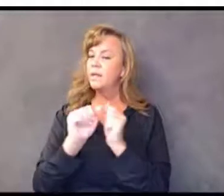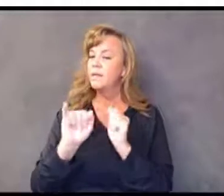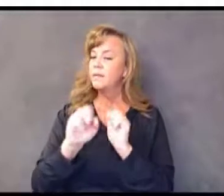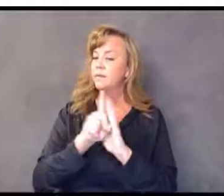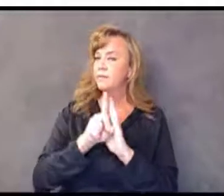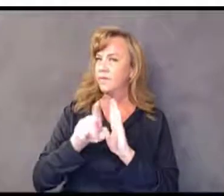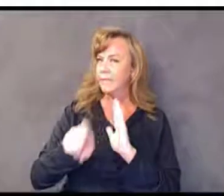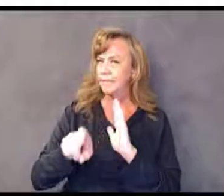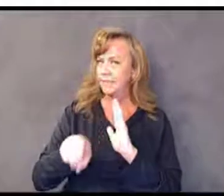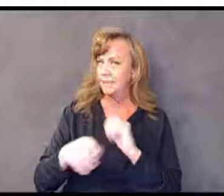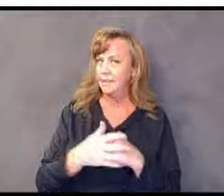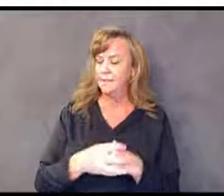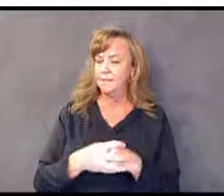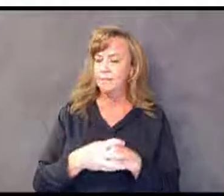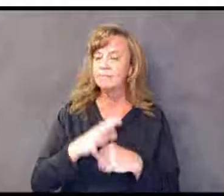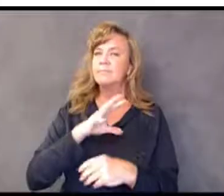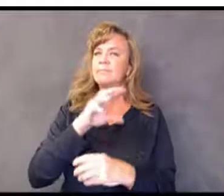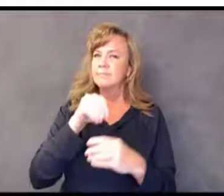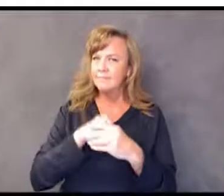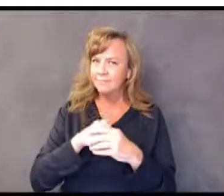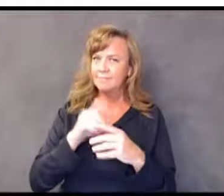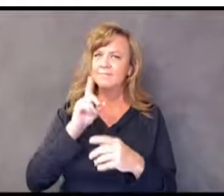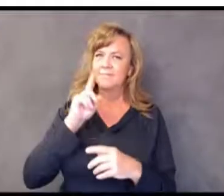students who are deaf or hard of hearing.